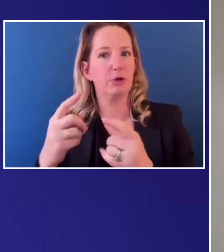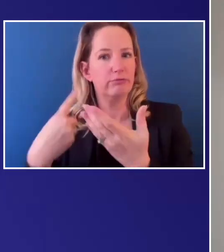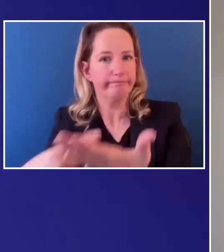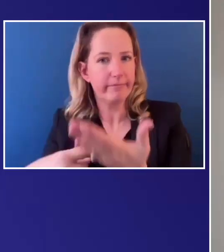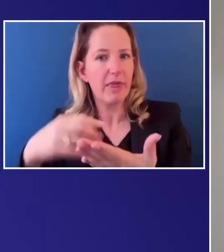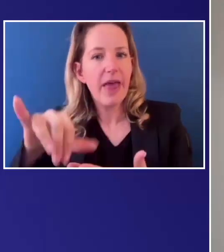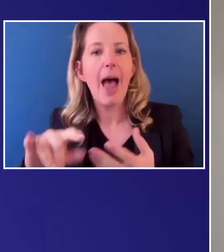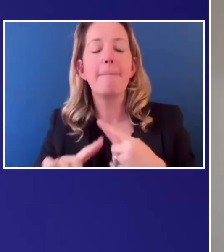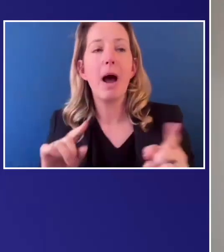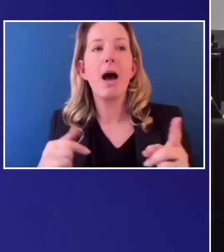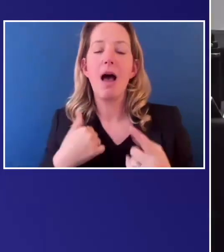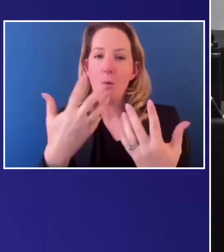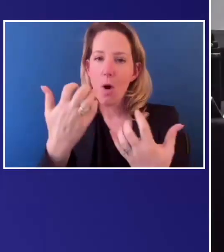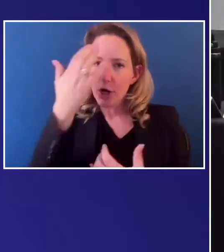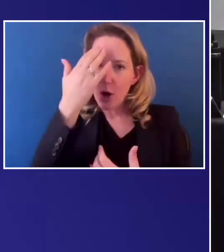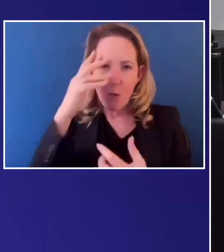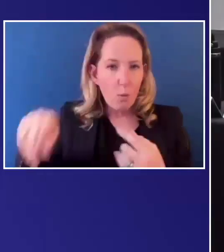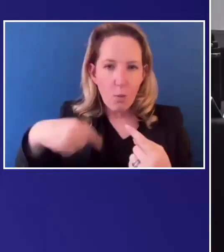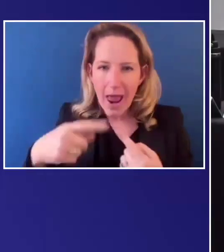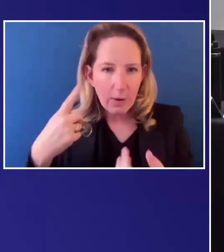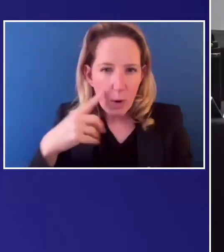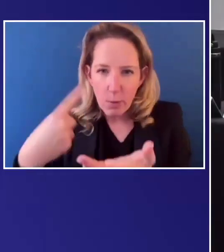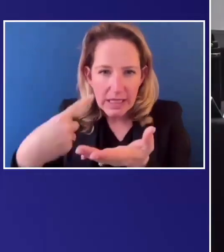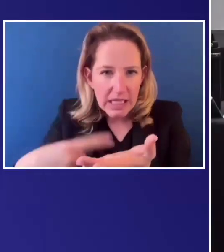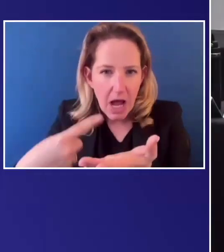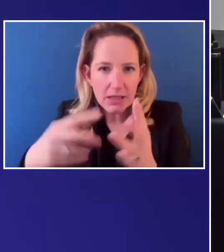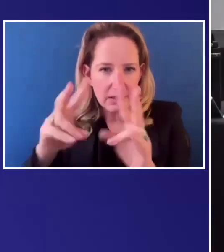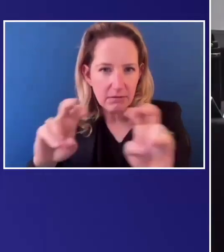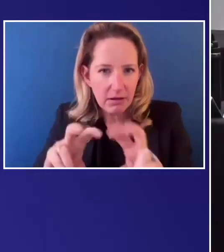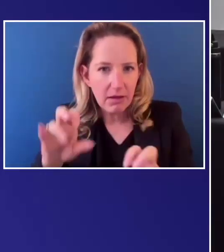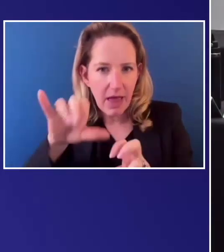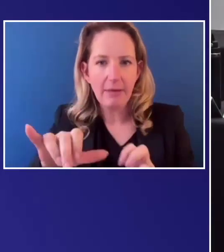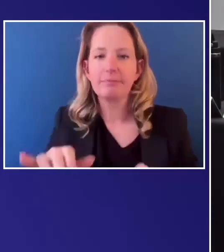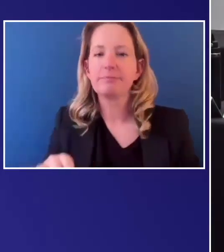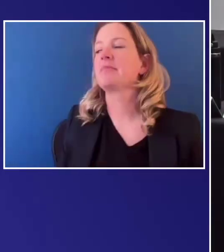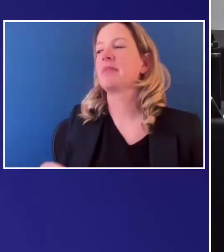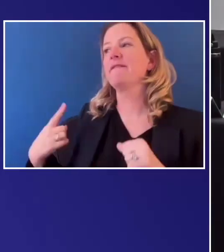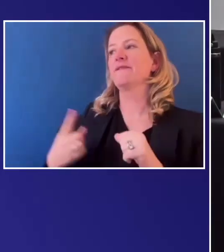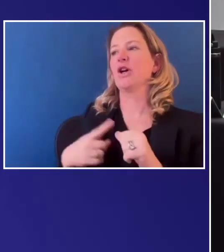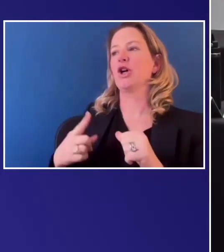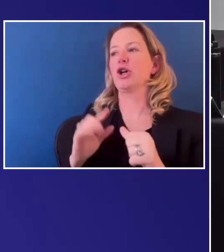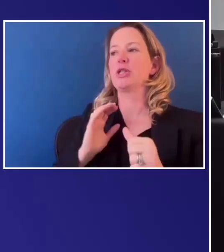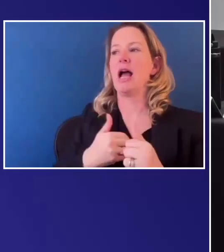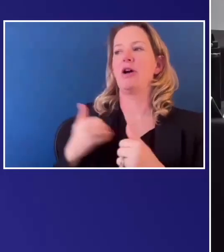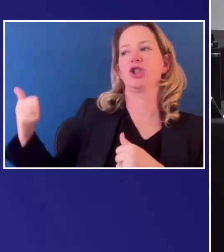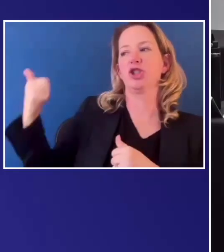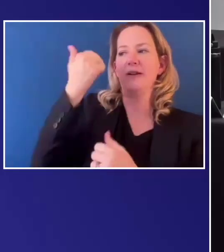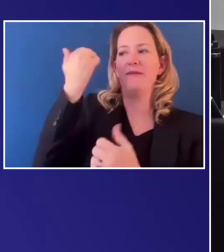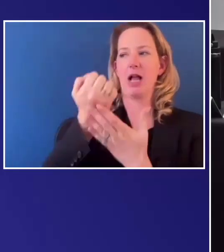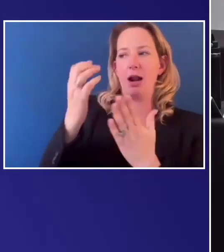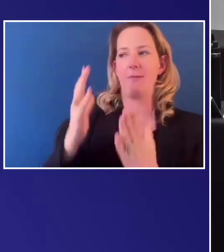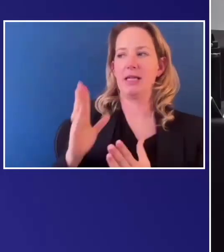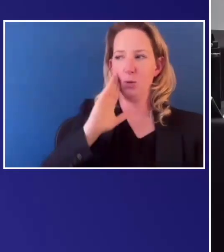economist give the presentation about our analysis and how we got to the decision that we got to. And I think at that point,